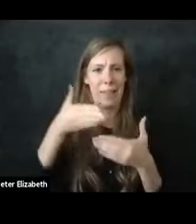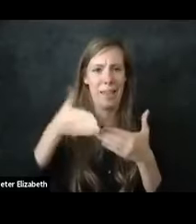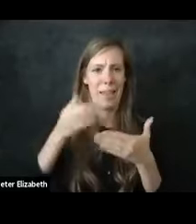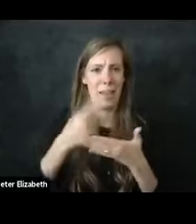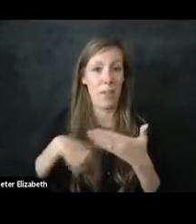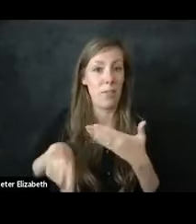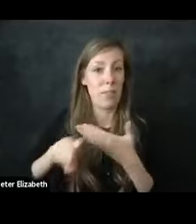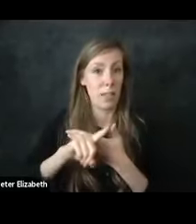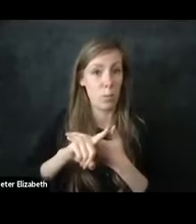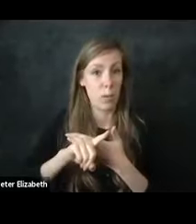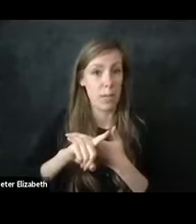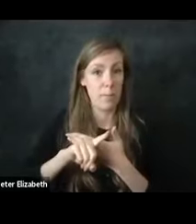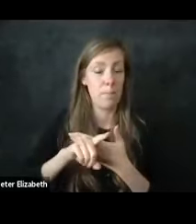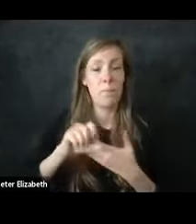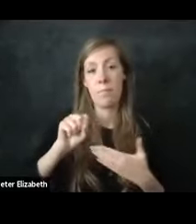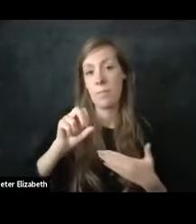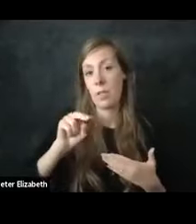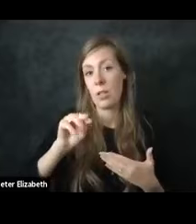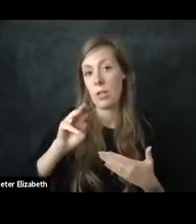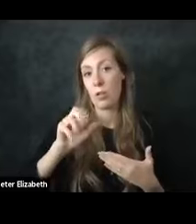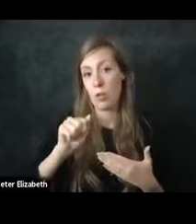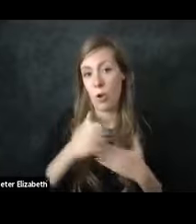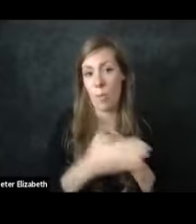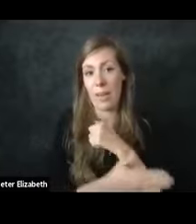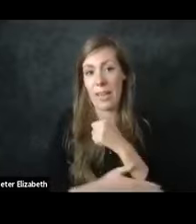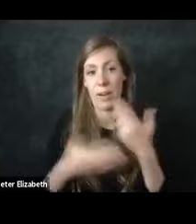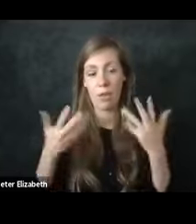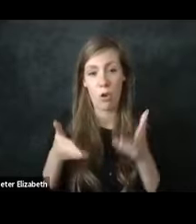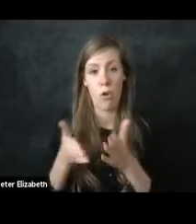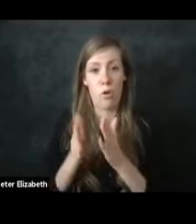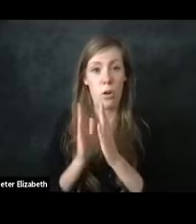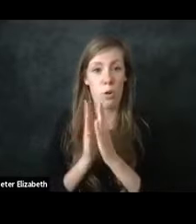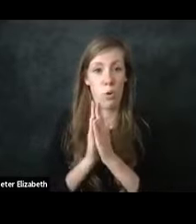Sonoma county has already requested an allotment of pediatric vaccines